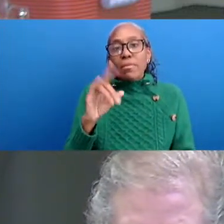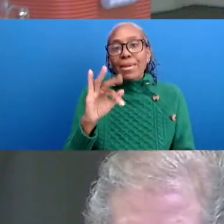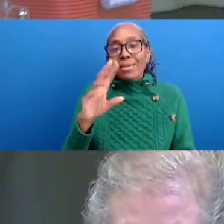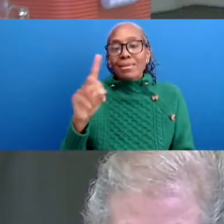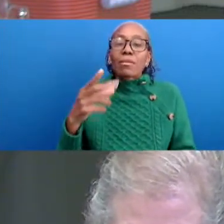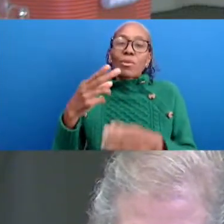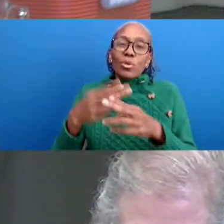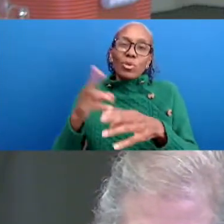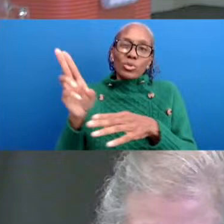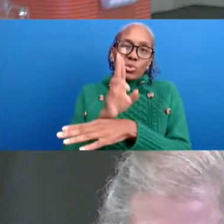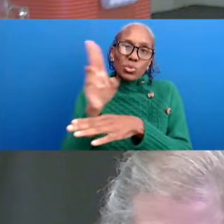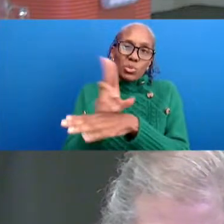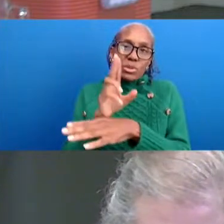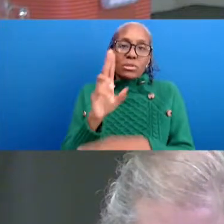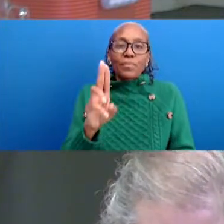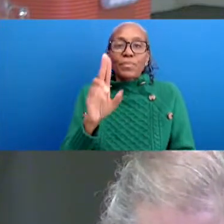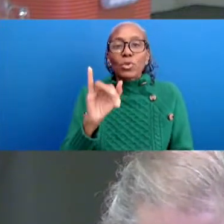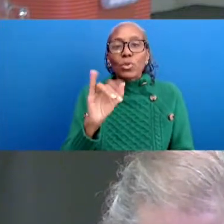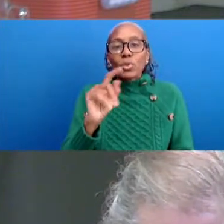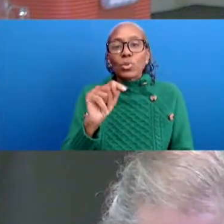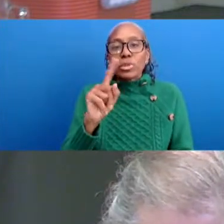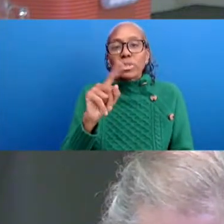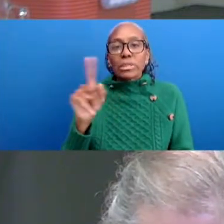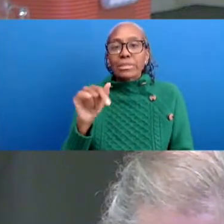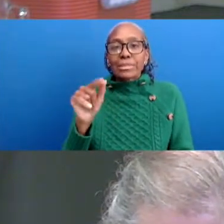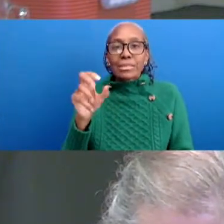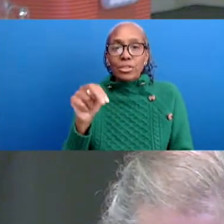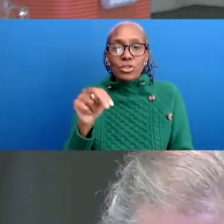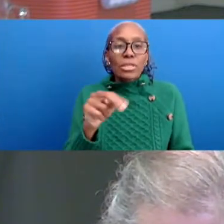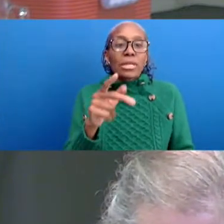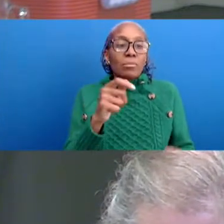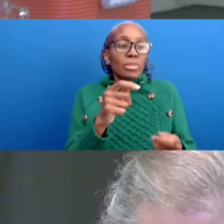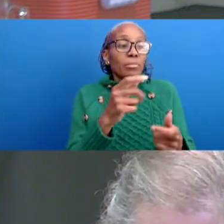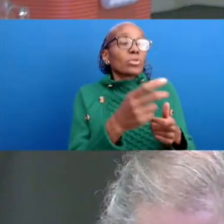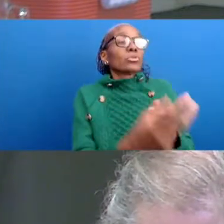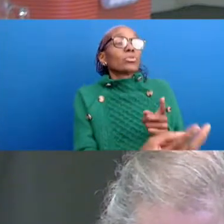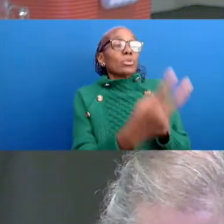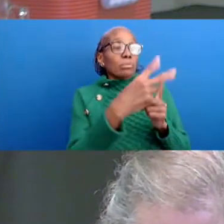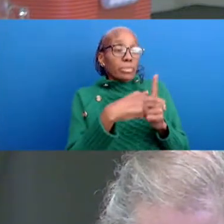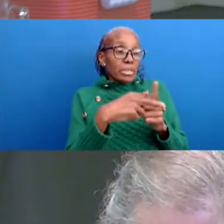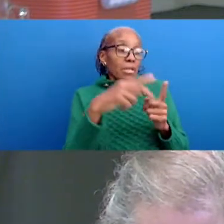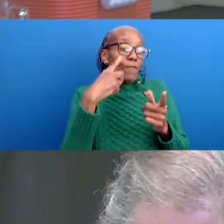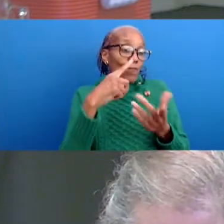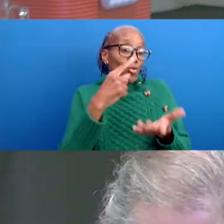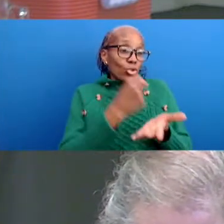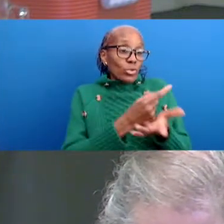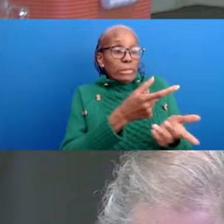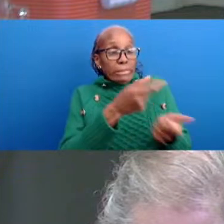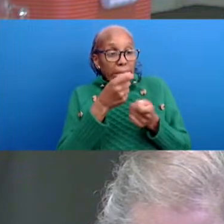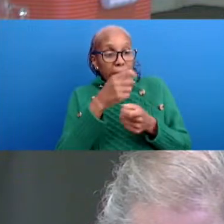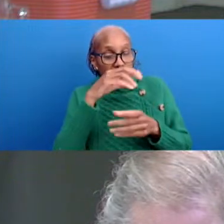GETTING MORE PEOPLE ON MEDICAID. IT'S UTILIZATION YOU PROBABLY